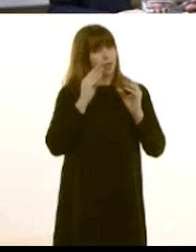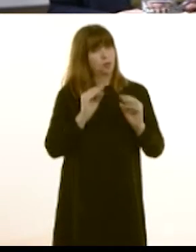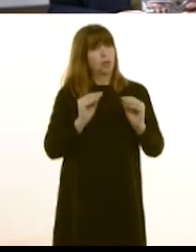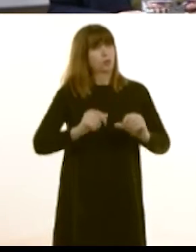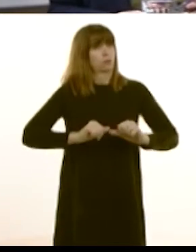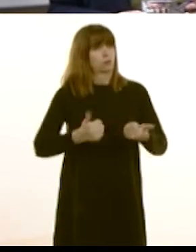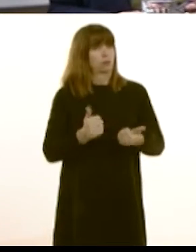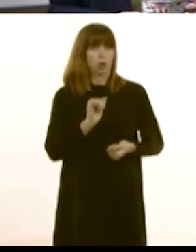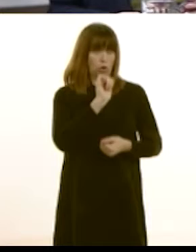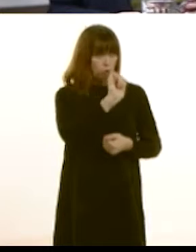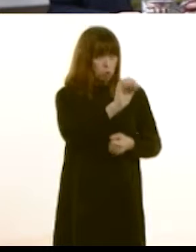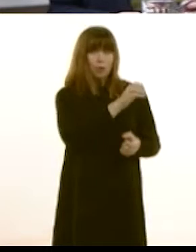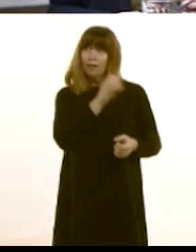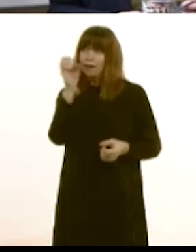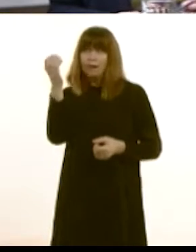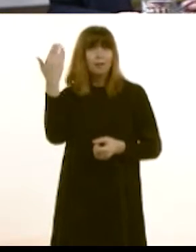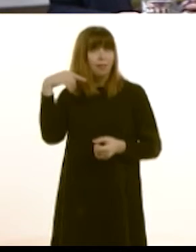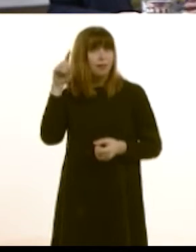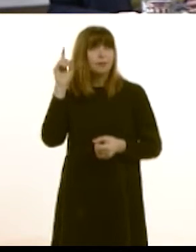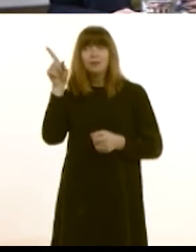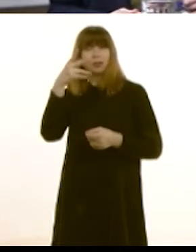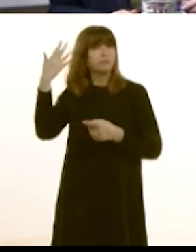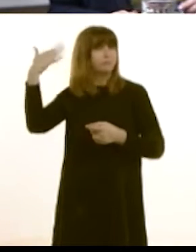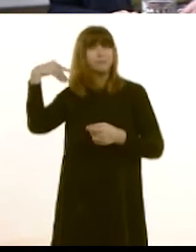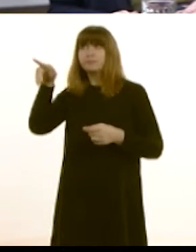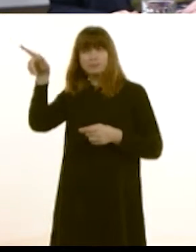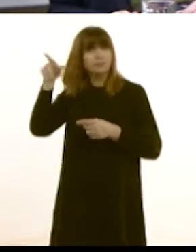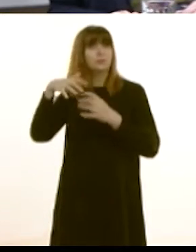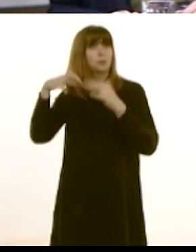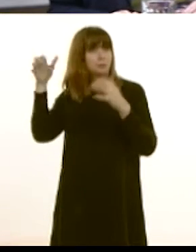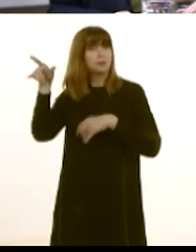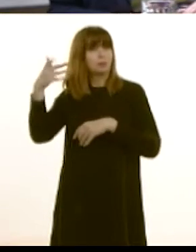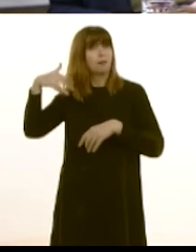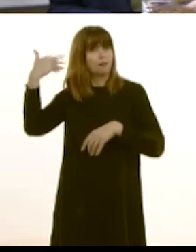When her party were in power in Westminster, the major pledge that they put forward to